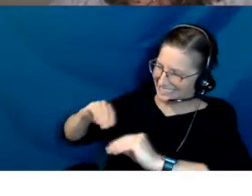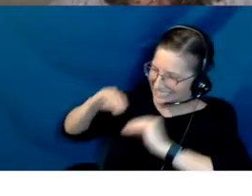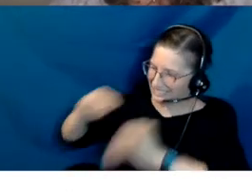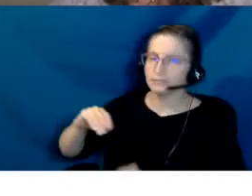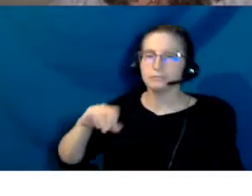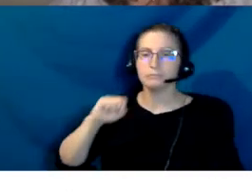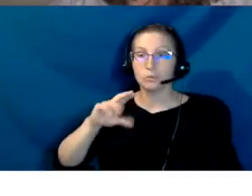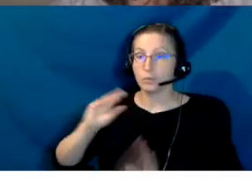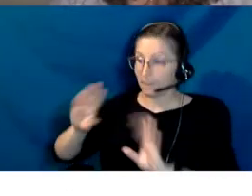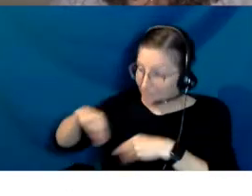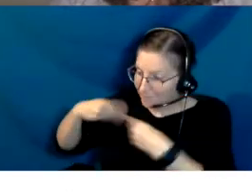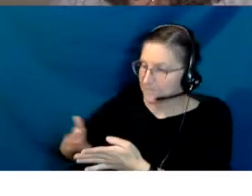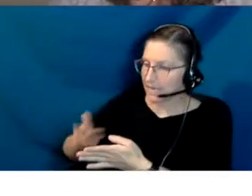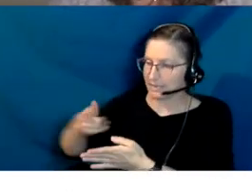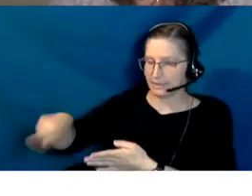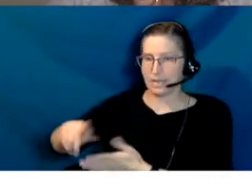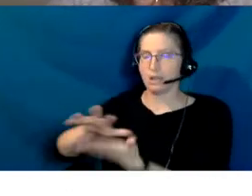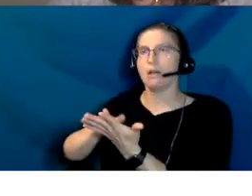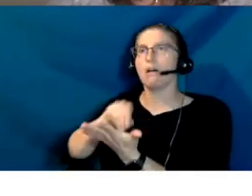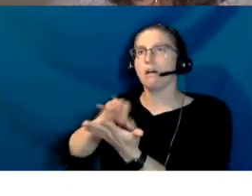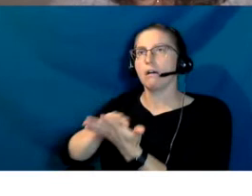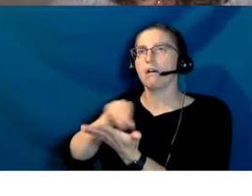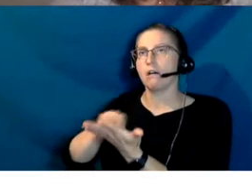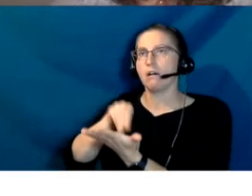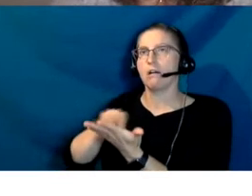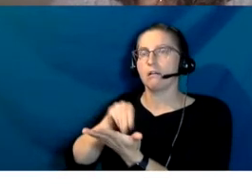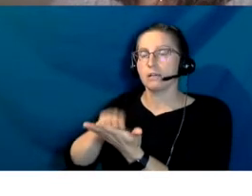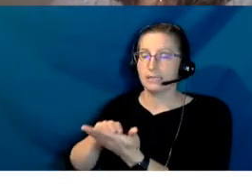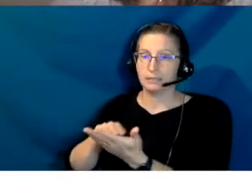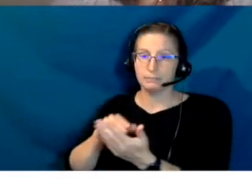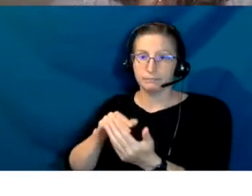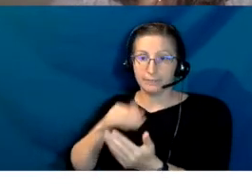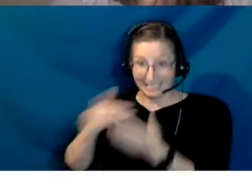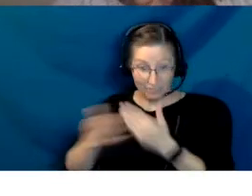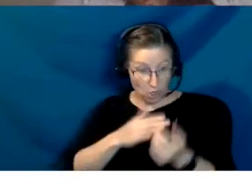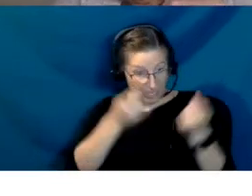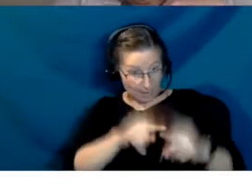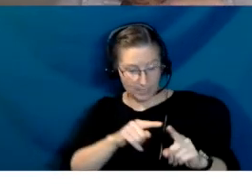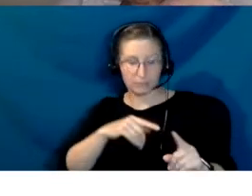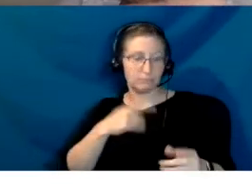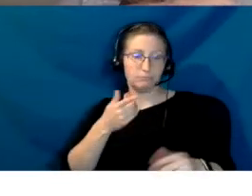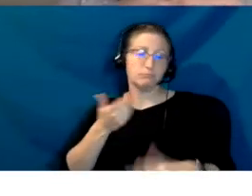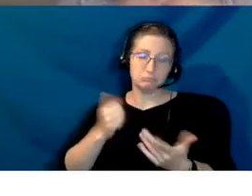way for that child to even though they're happening. So for example, a child who uses